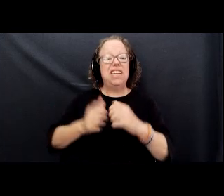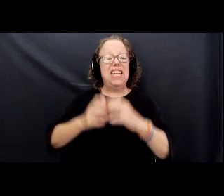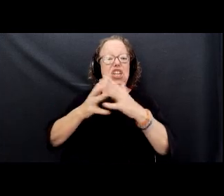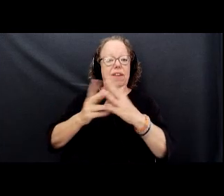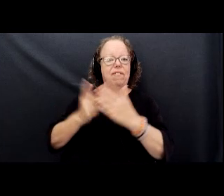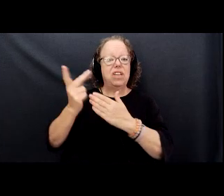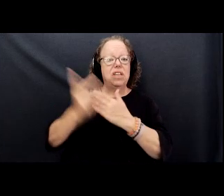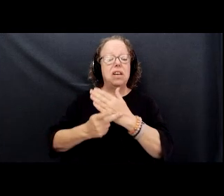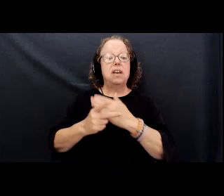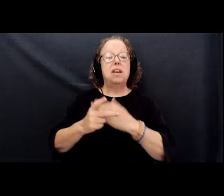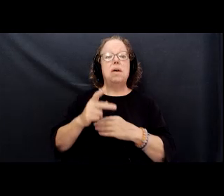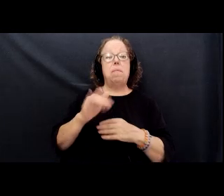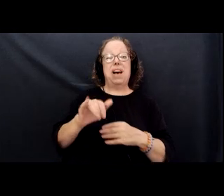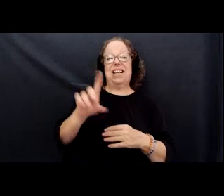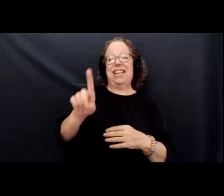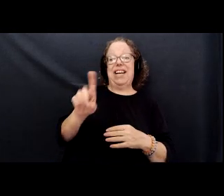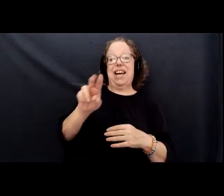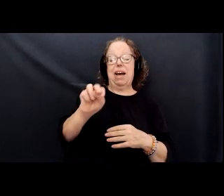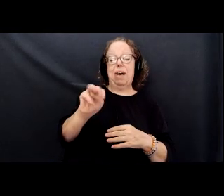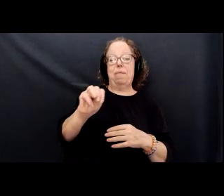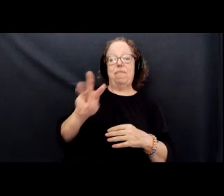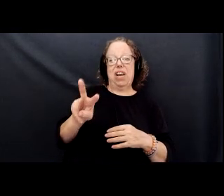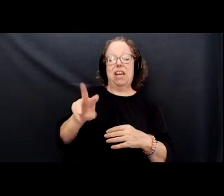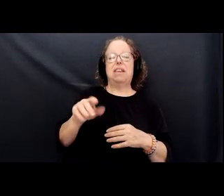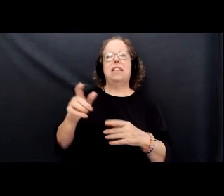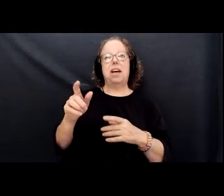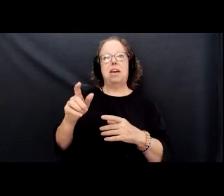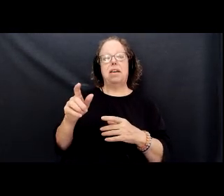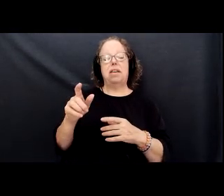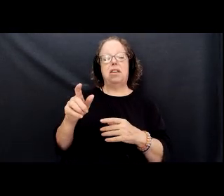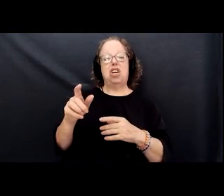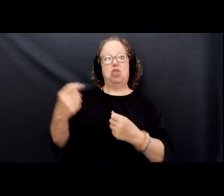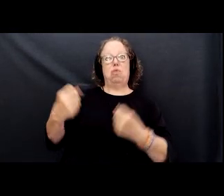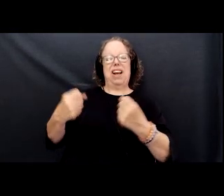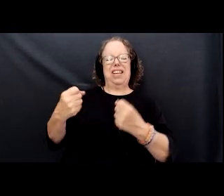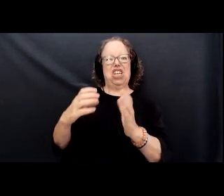Motor Vehicles and the public transit section. So, the DMV offers interpretation